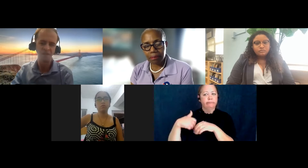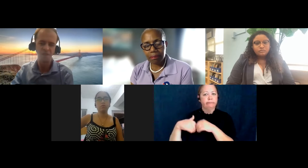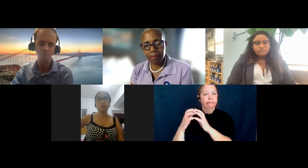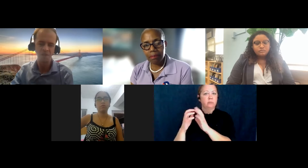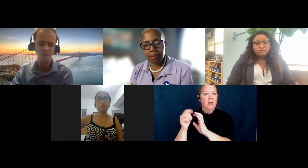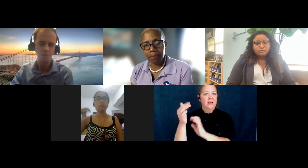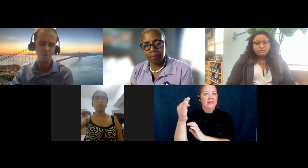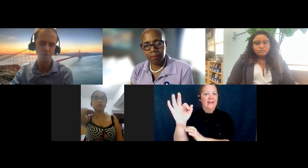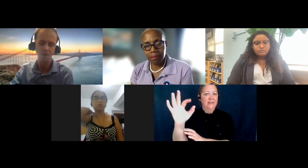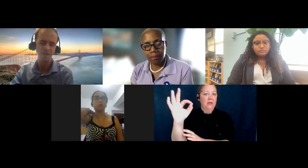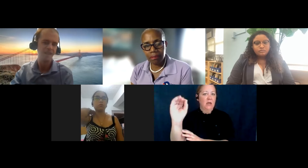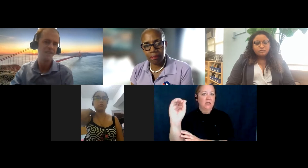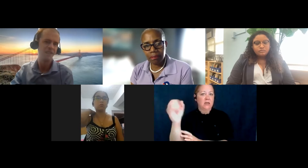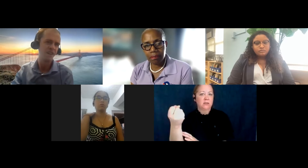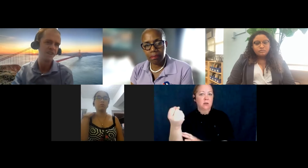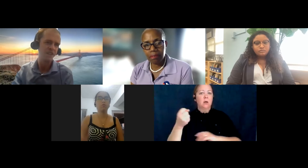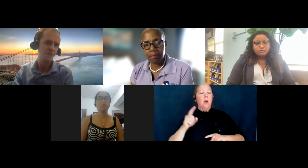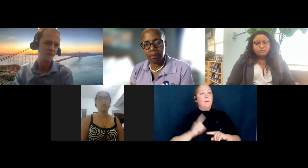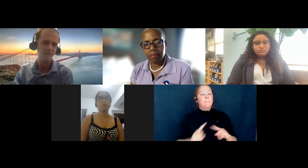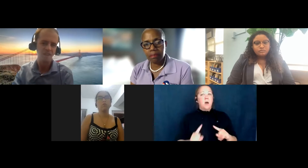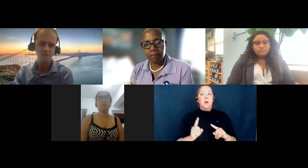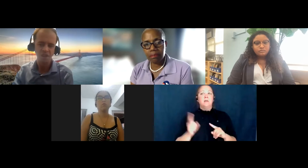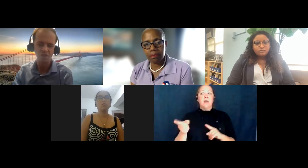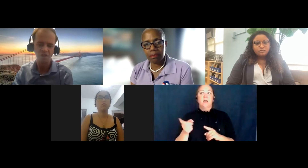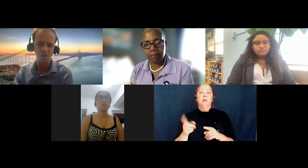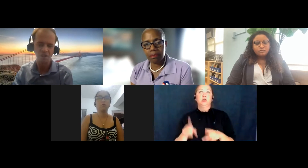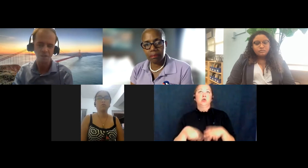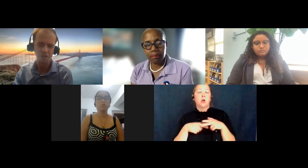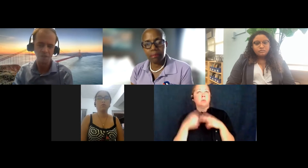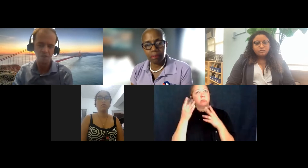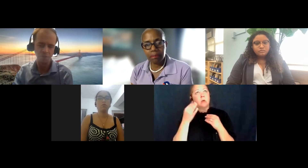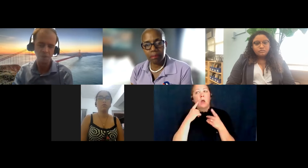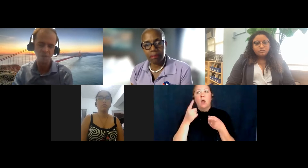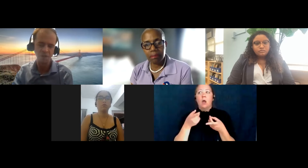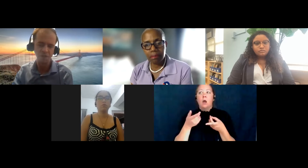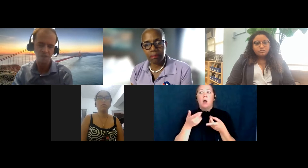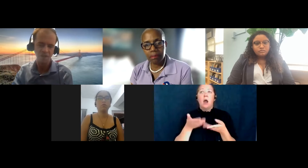expertise, those who knew about psychology or education or child development and business.